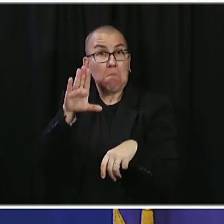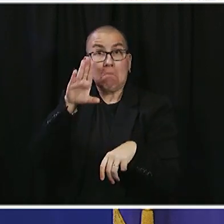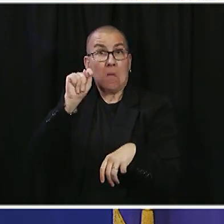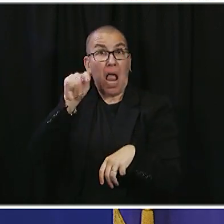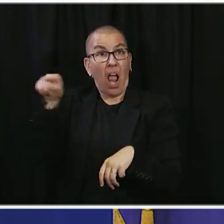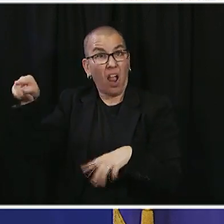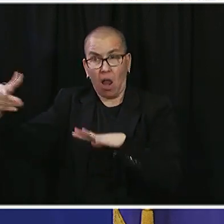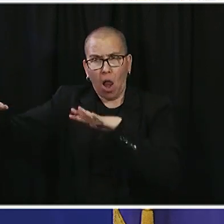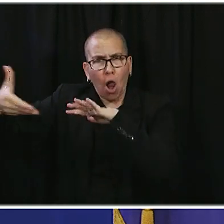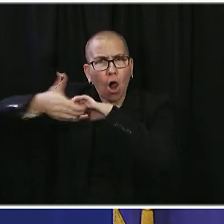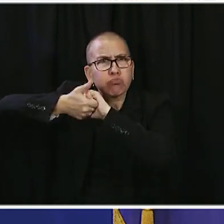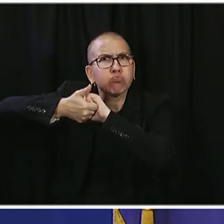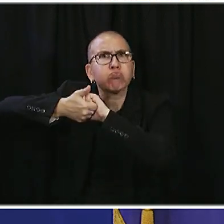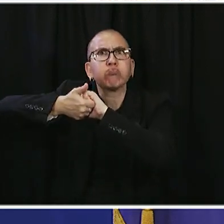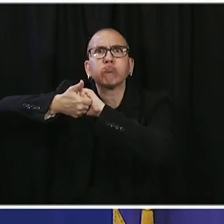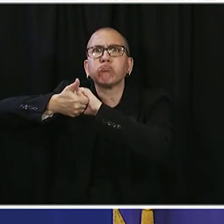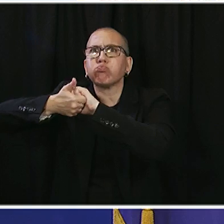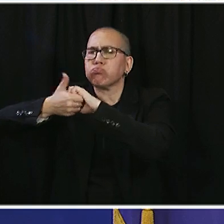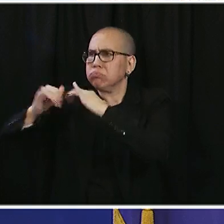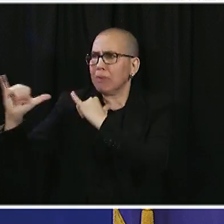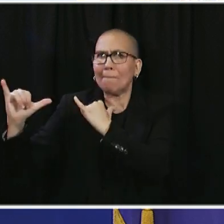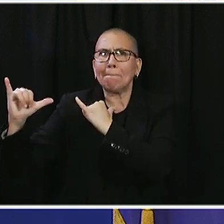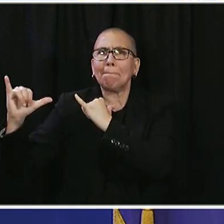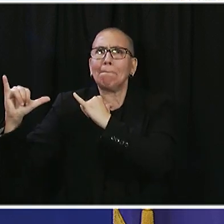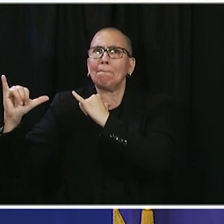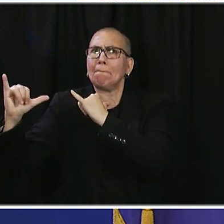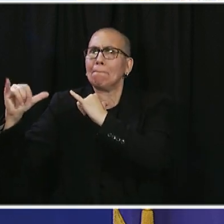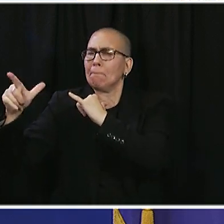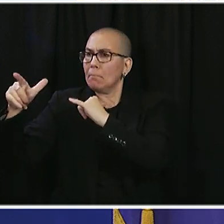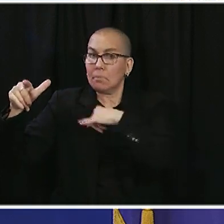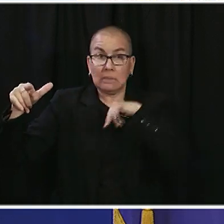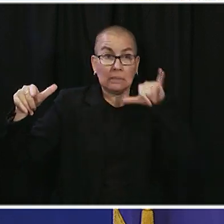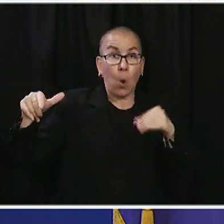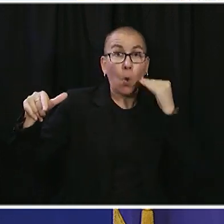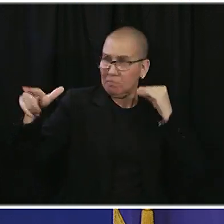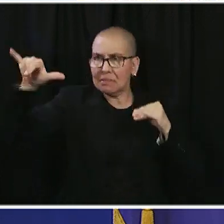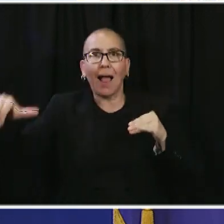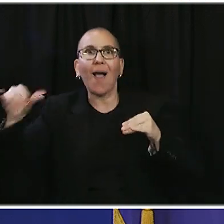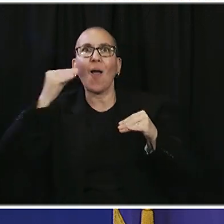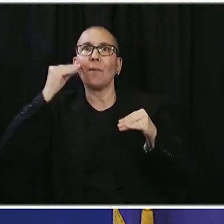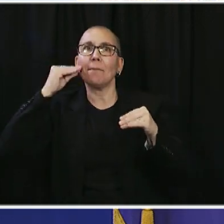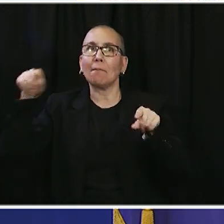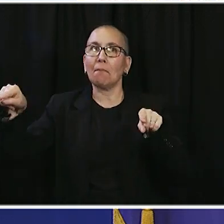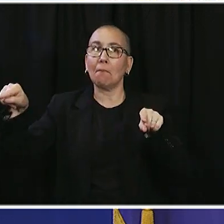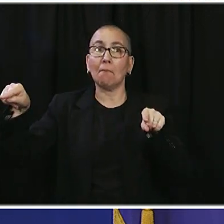THEY WORK VERY CLOSELY WITH US AND MIRRORED OUR STANDARD DEDUCTION ORDERS. ALL THE -- STAY-AT-HOME ORDERS,